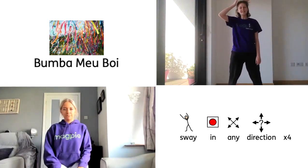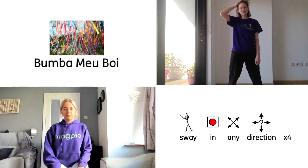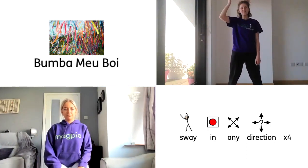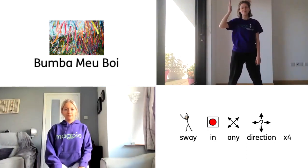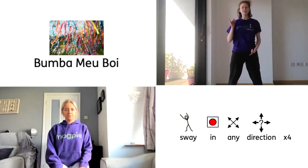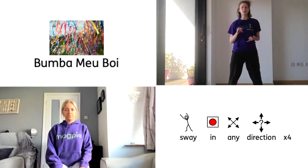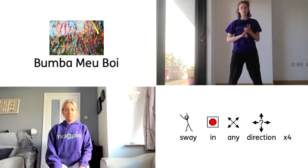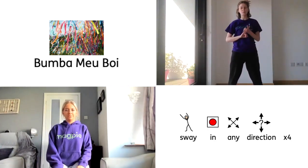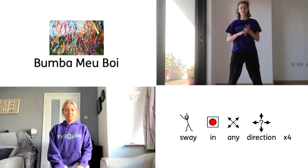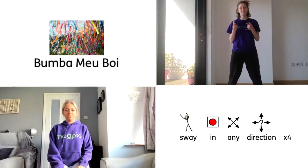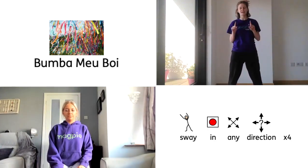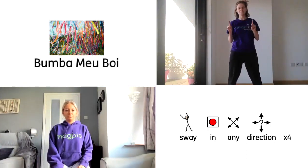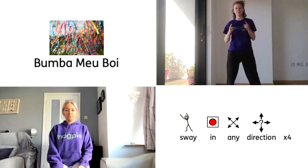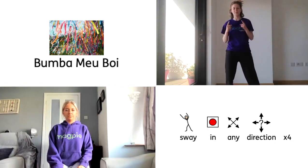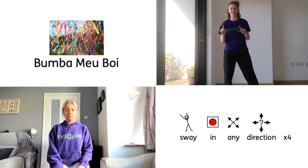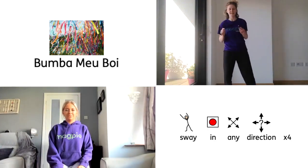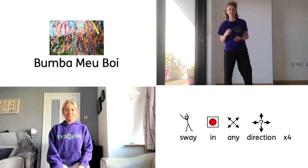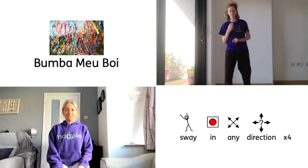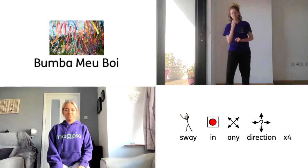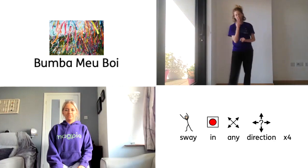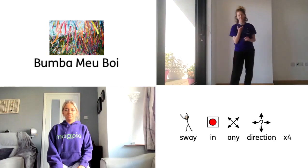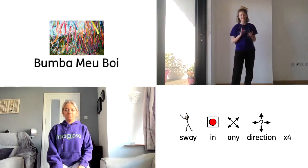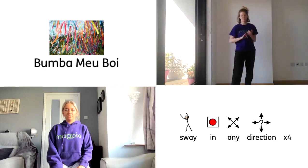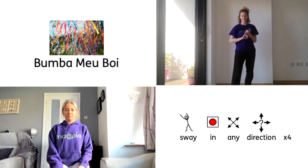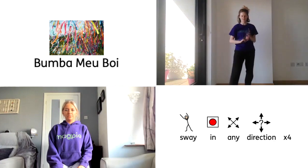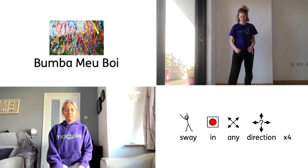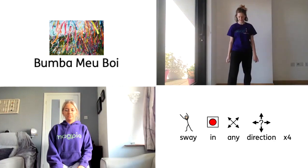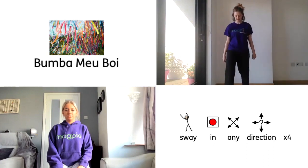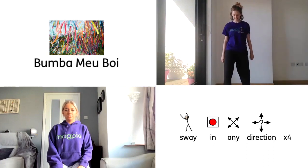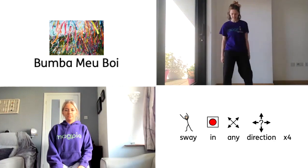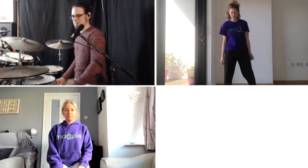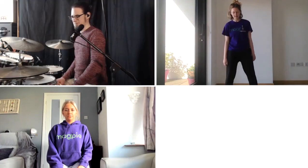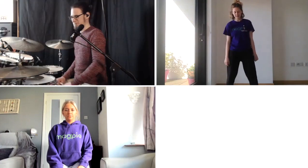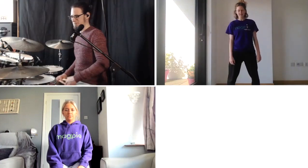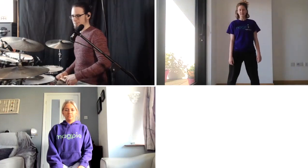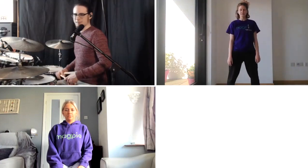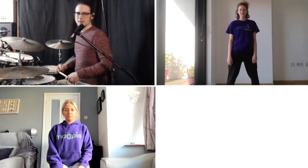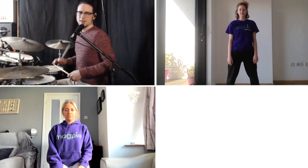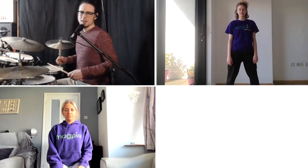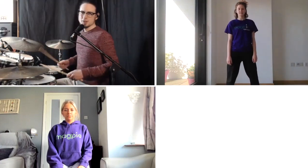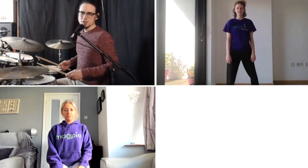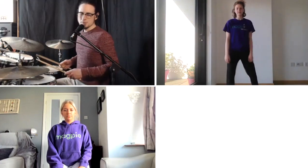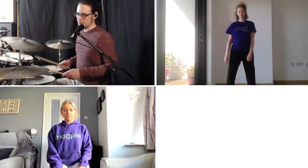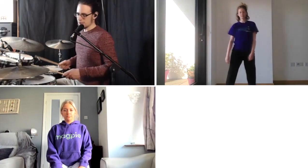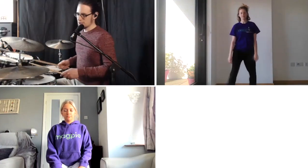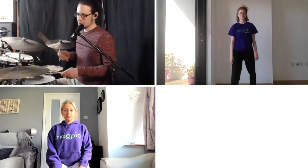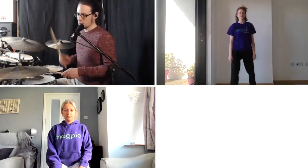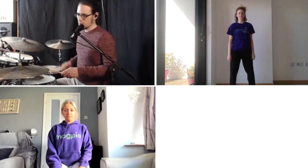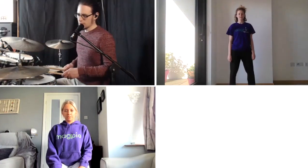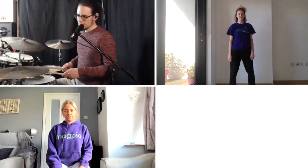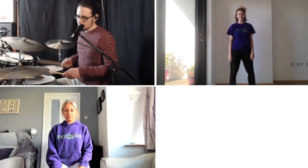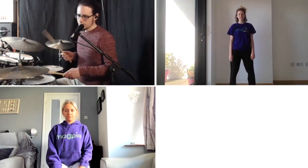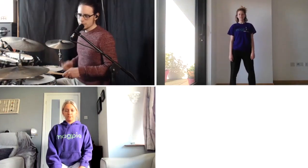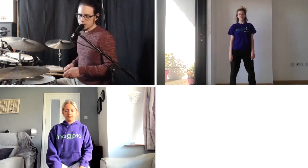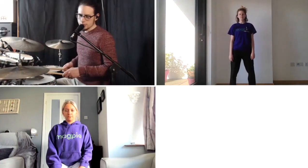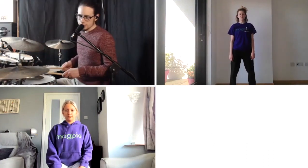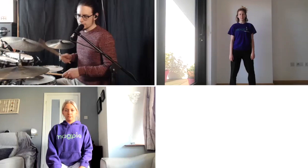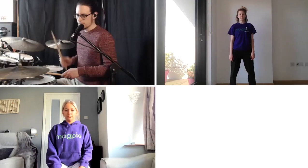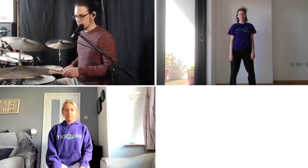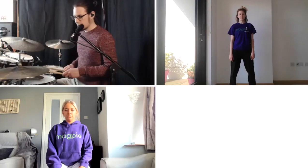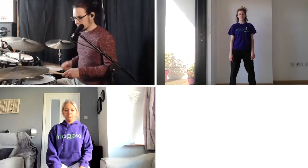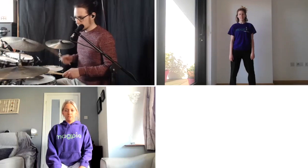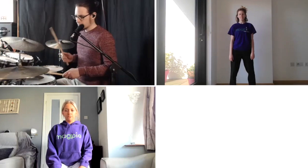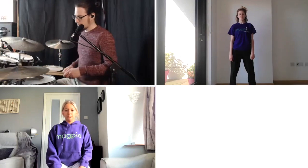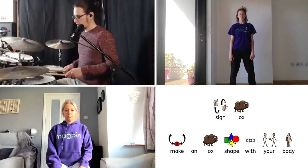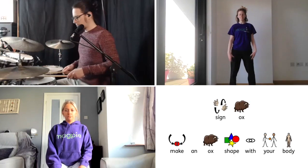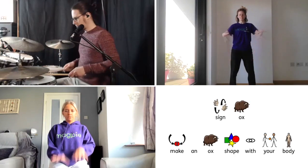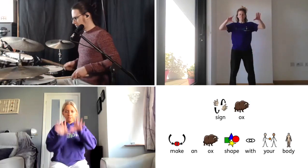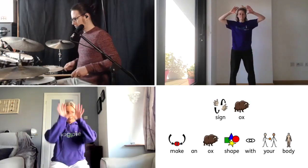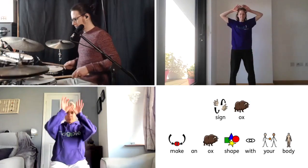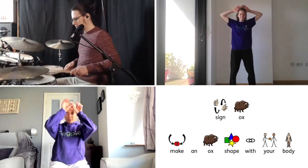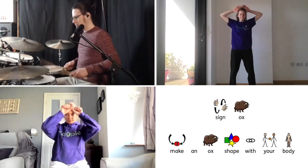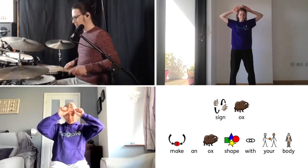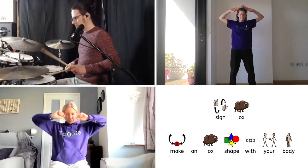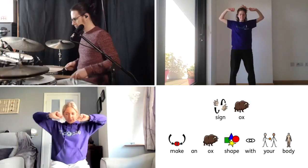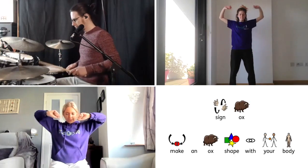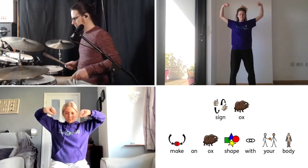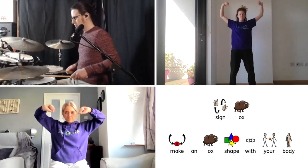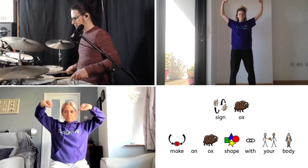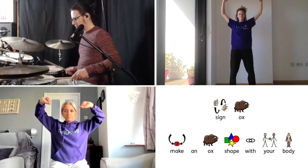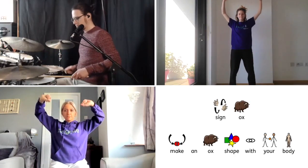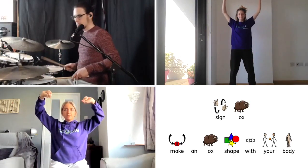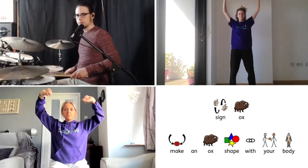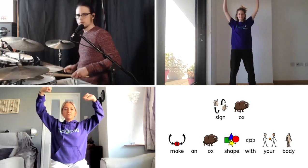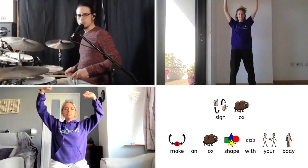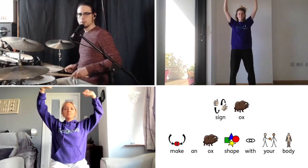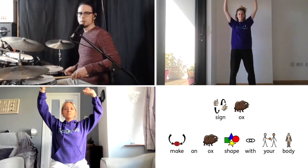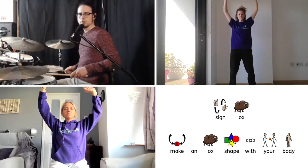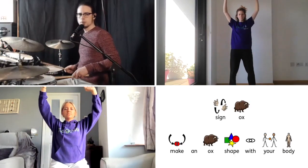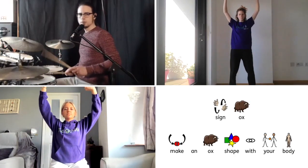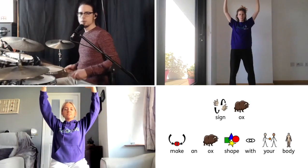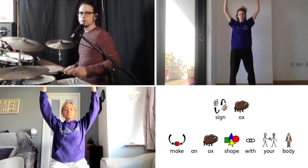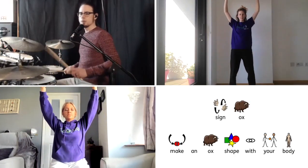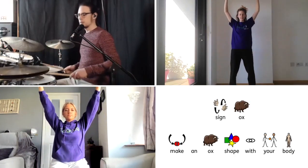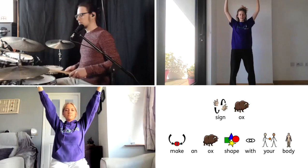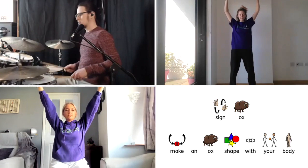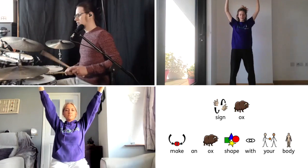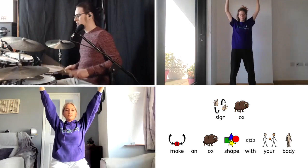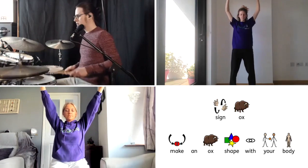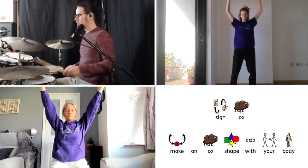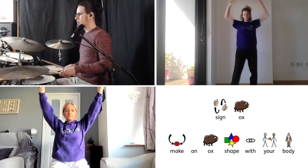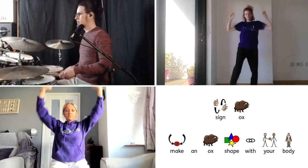go from the top with simon's music thank you simon so i'm ready guys so one two three four